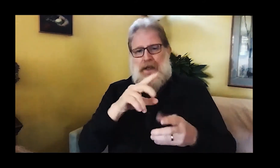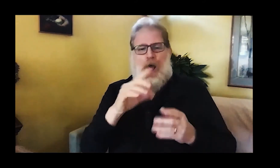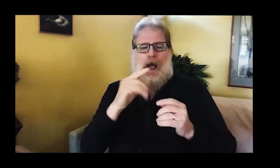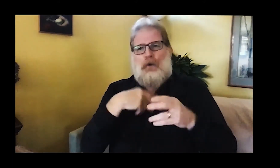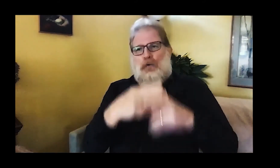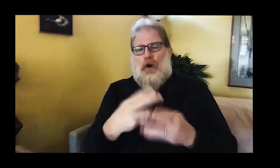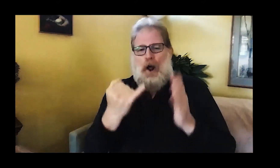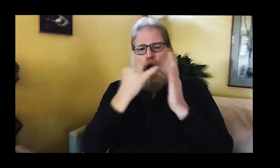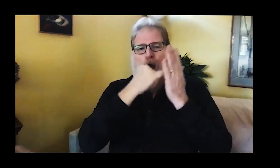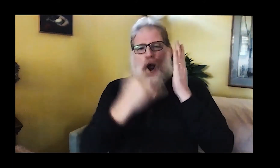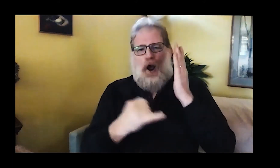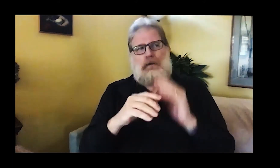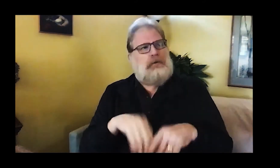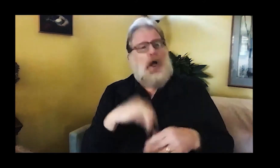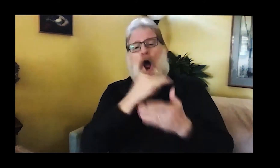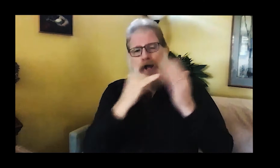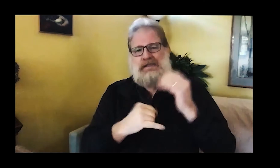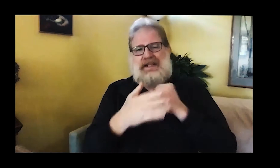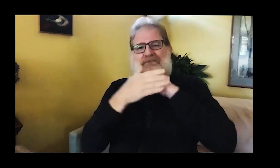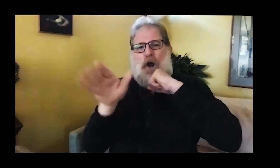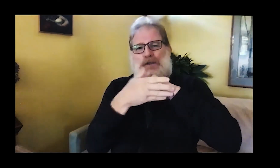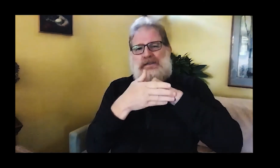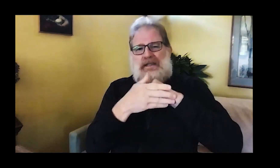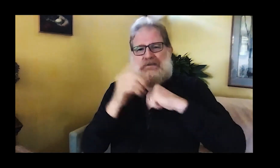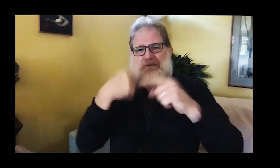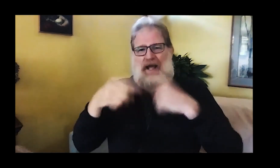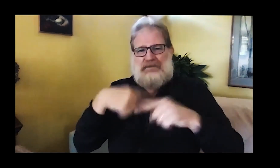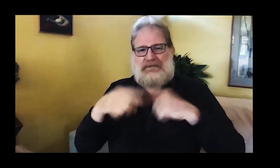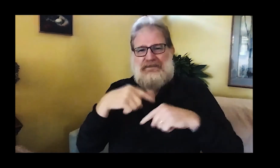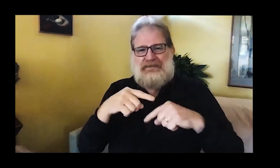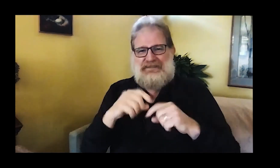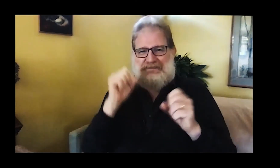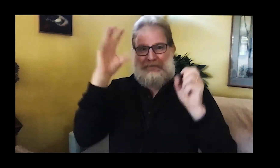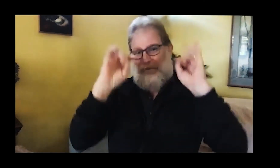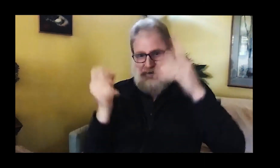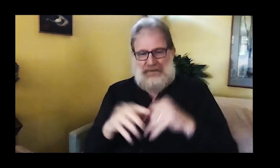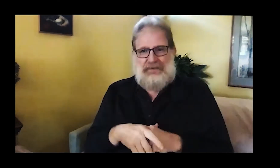are they talking about? I don't know, they said. iI was sort of like artsy fartsy sign language